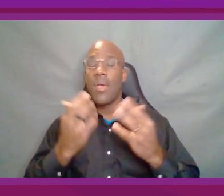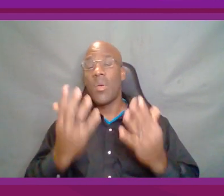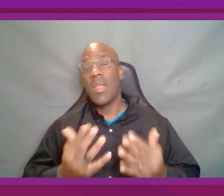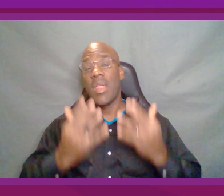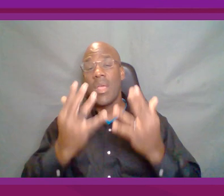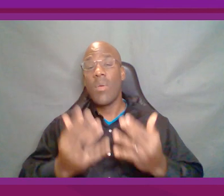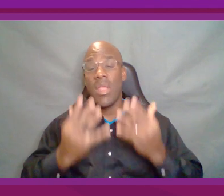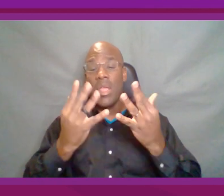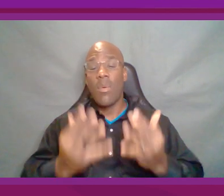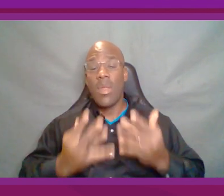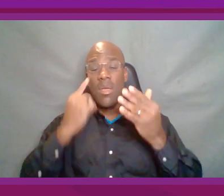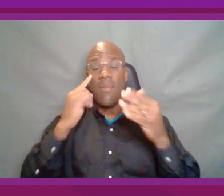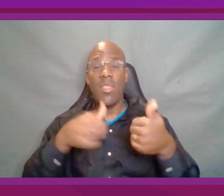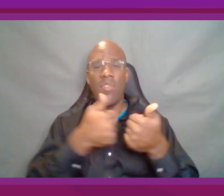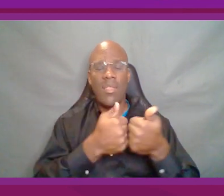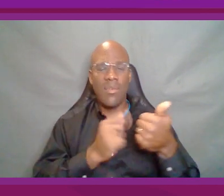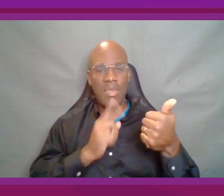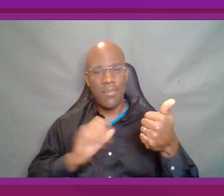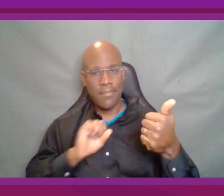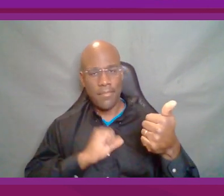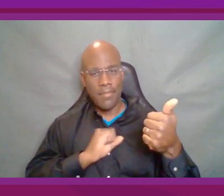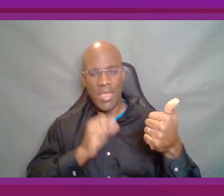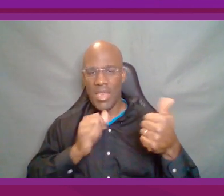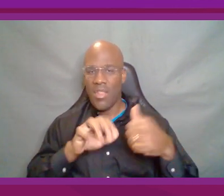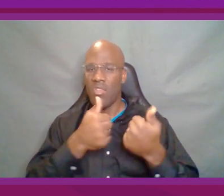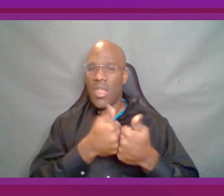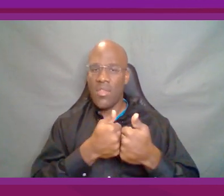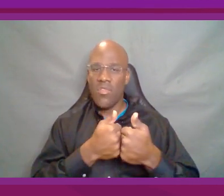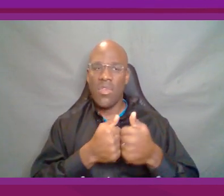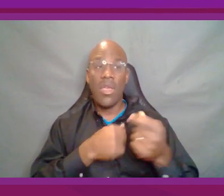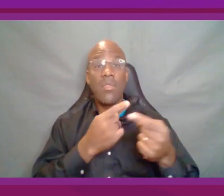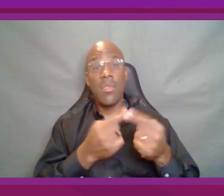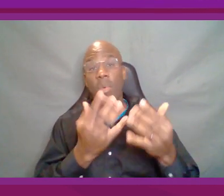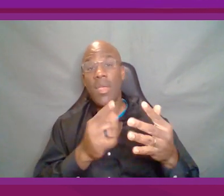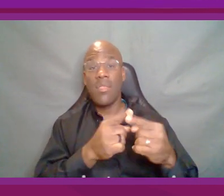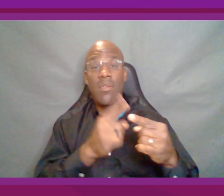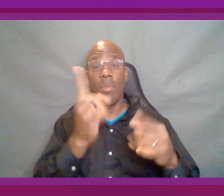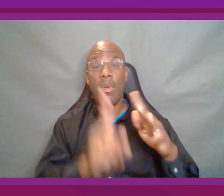for the challenge, which I don't think really is a challenge, to be in front of you we could get a